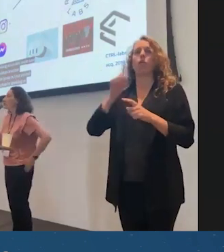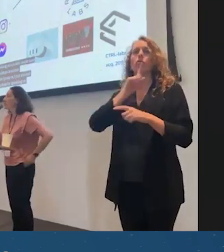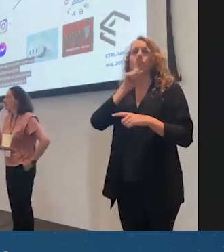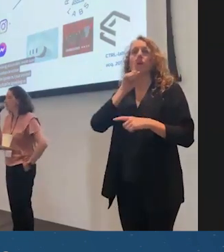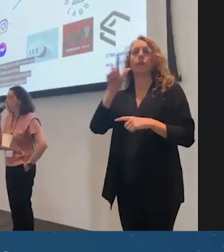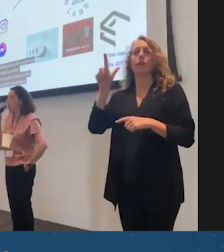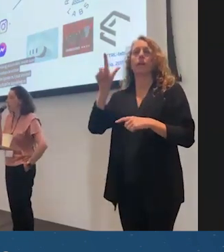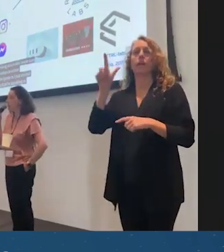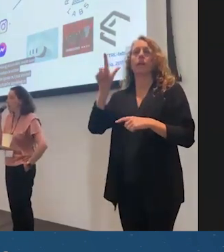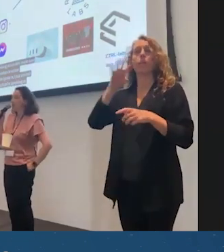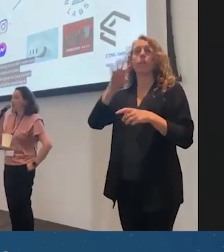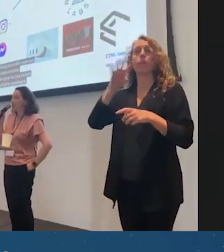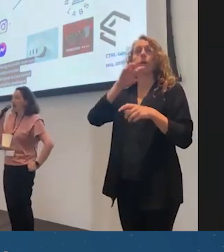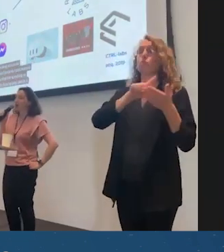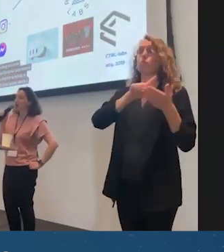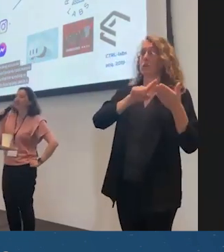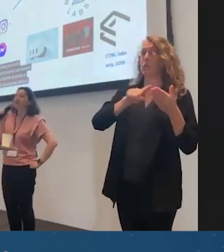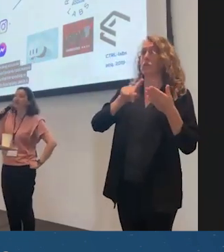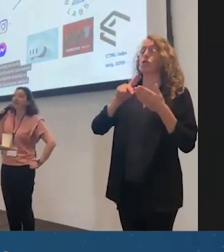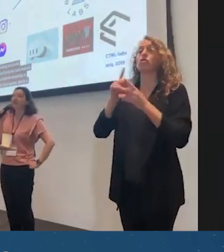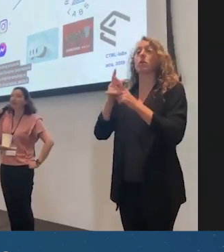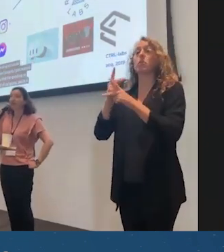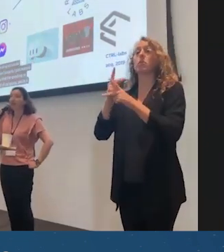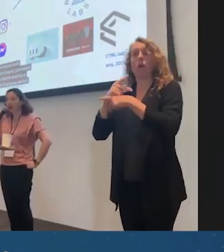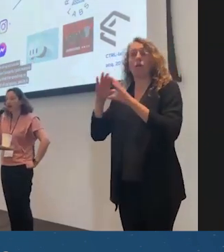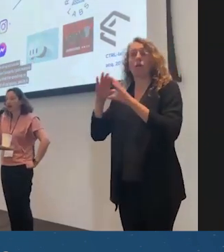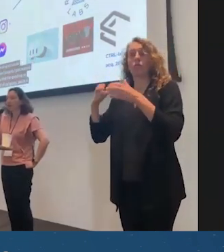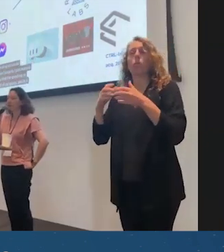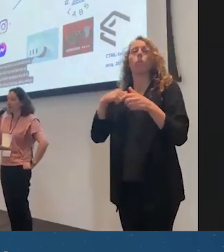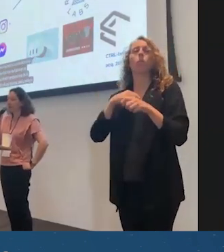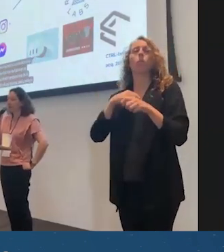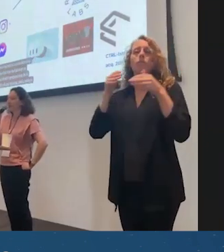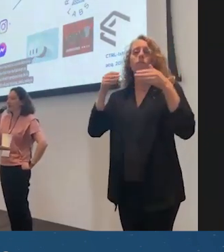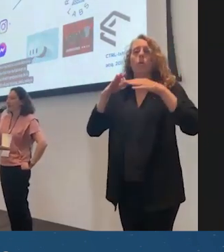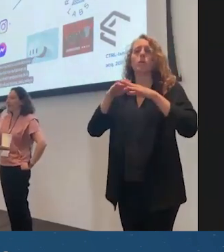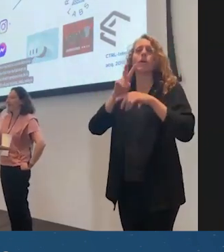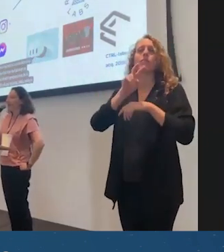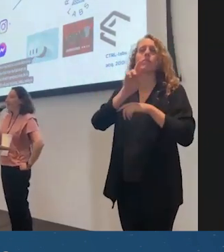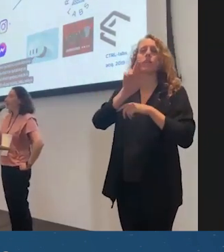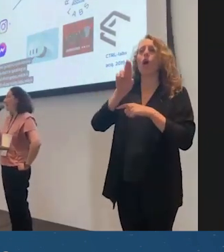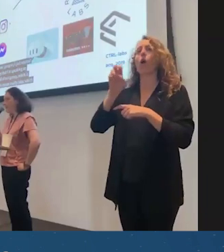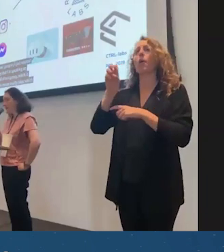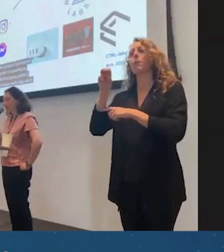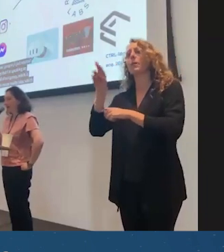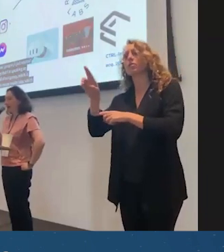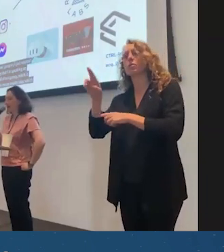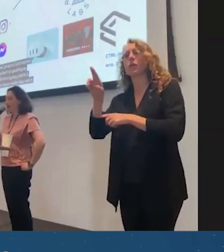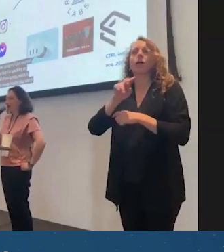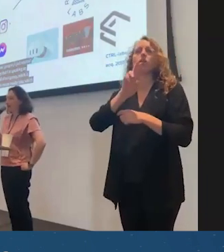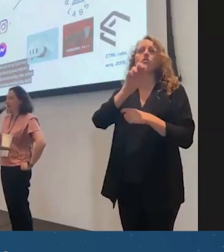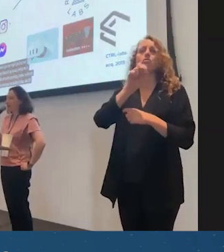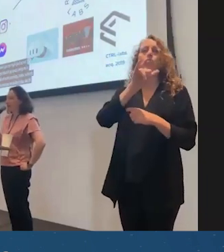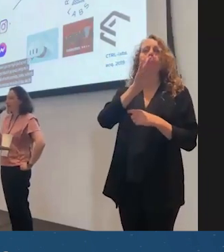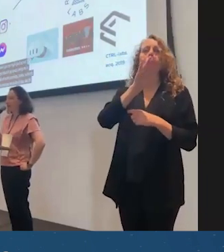and product groups that work on things like VR and mixed reality and Ray-Ban Meta glasses.